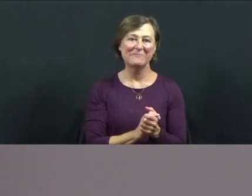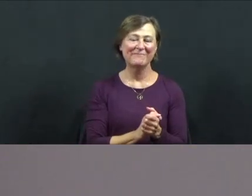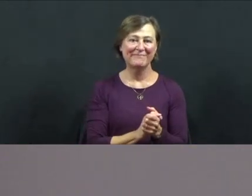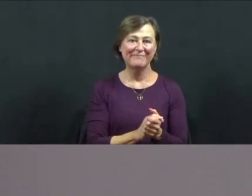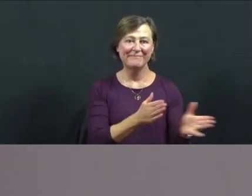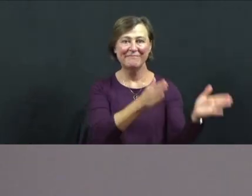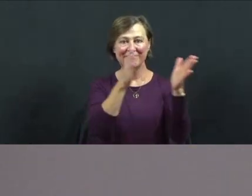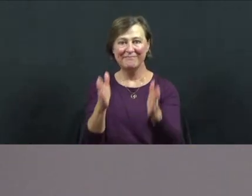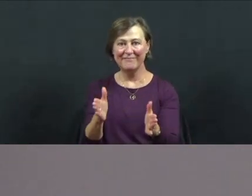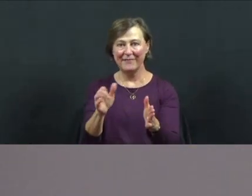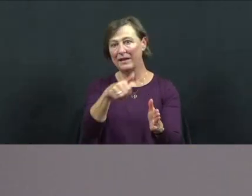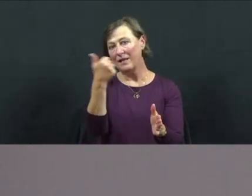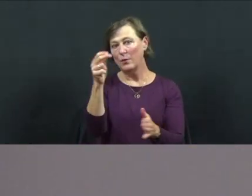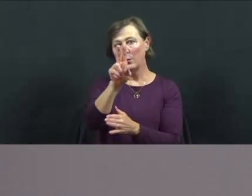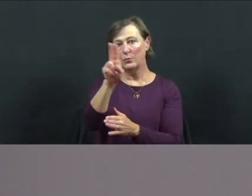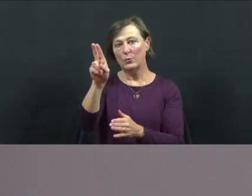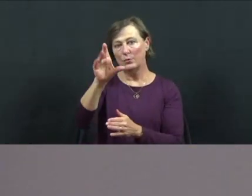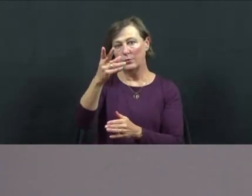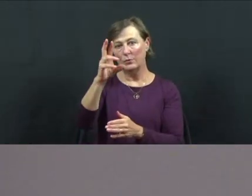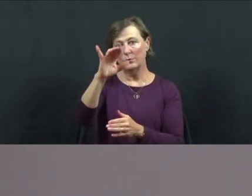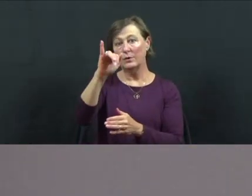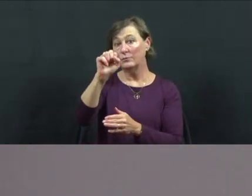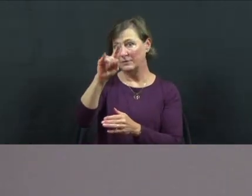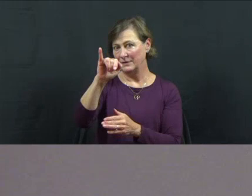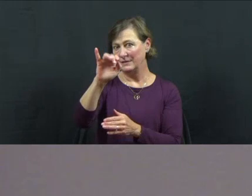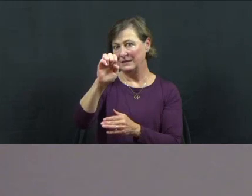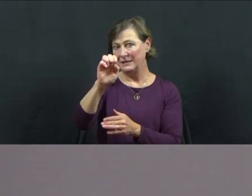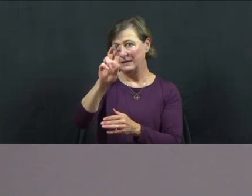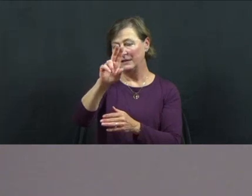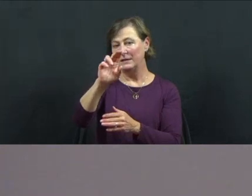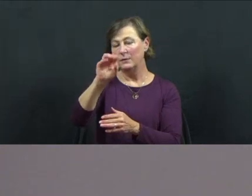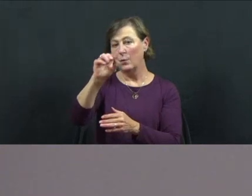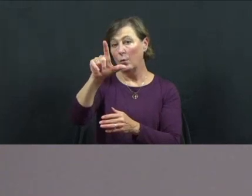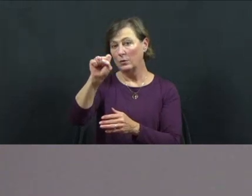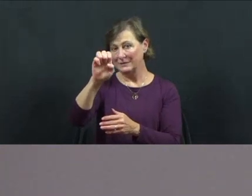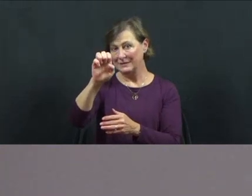Fellow UU Christie Olsen started out by saying that she was disheartened,